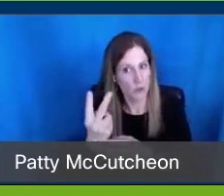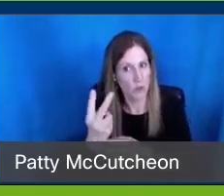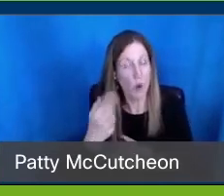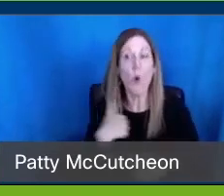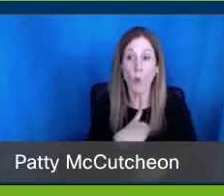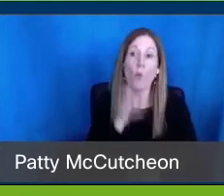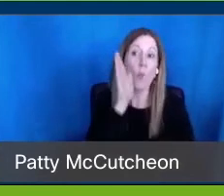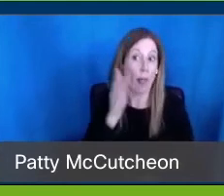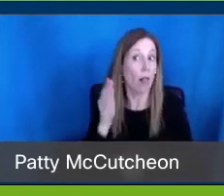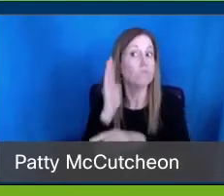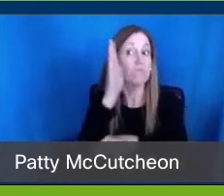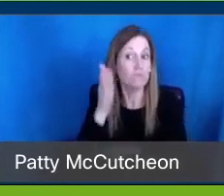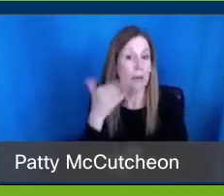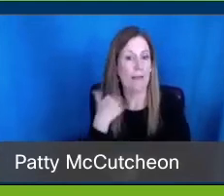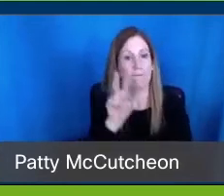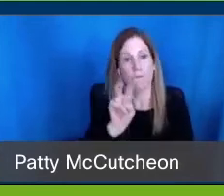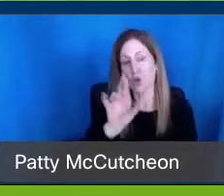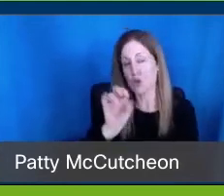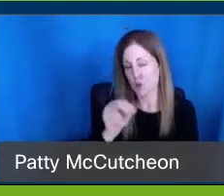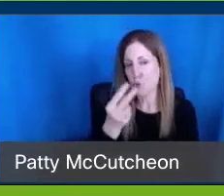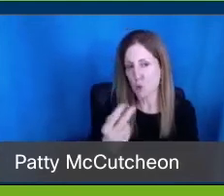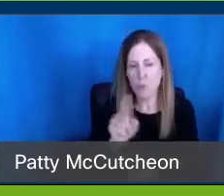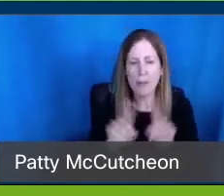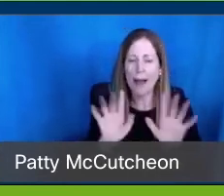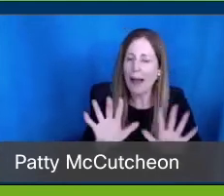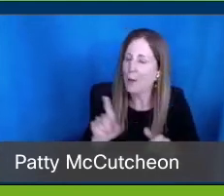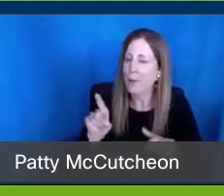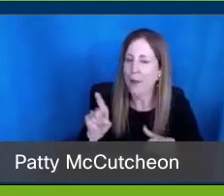But, you know, we had to get something out at some point.